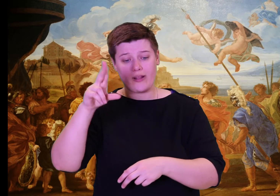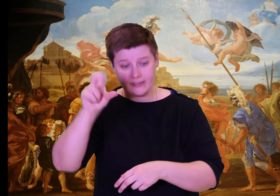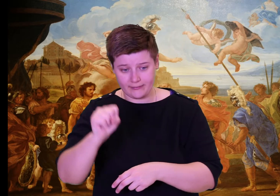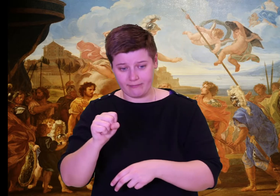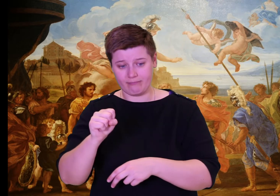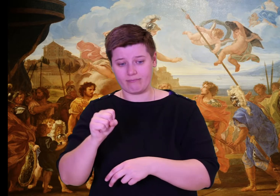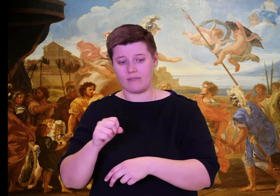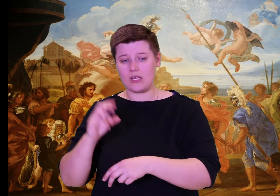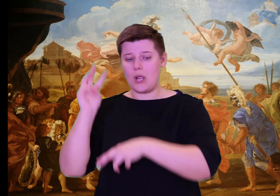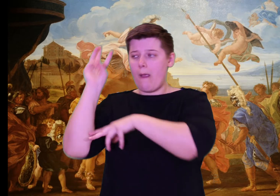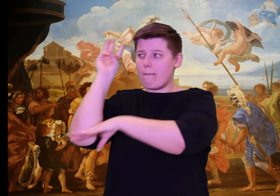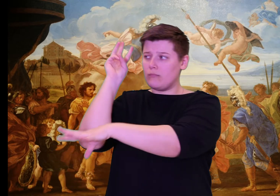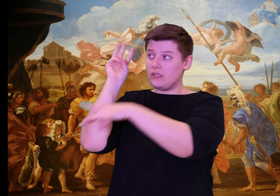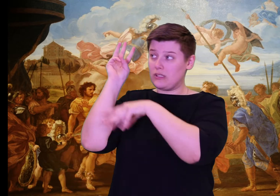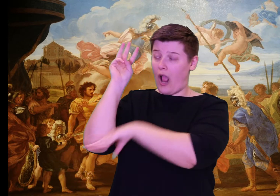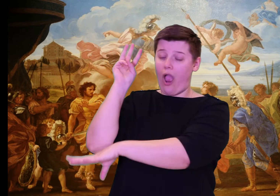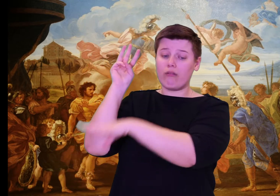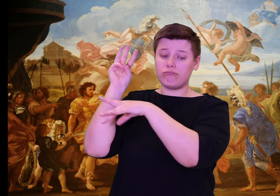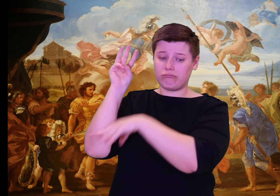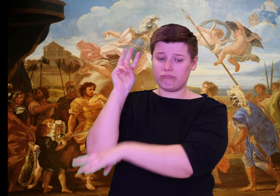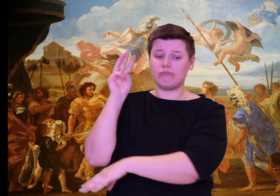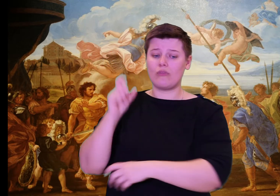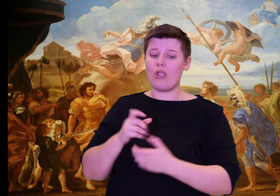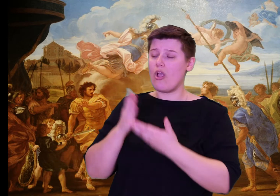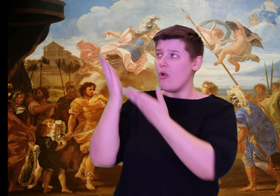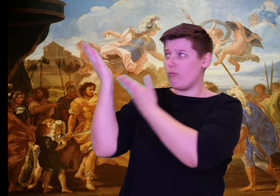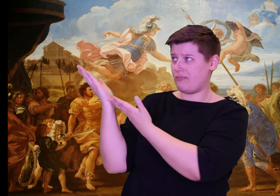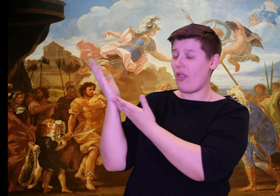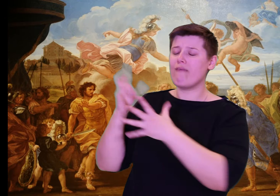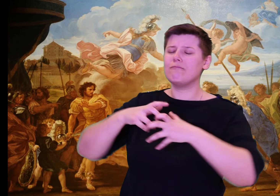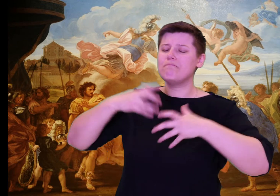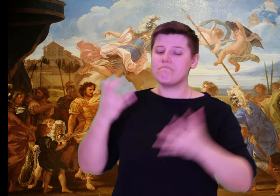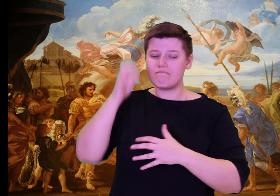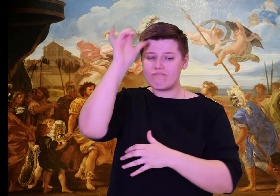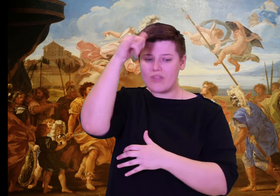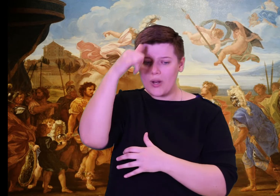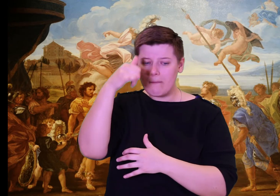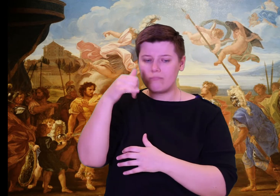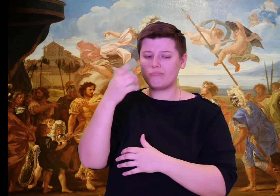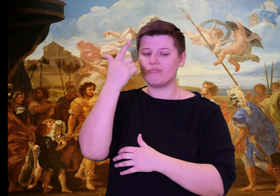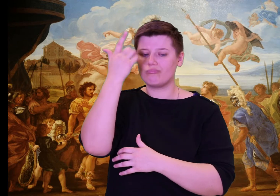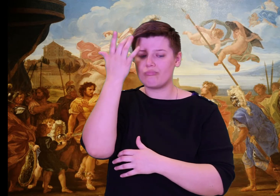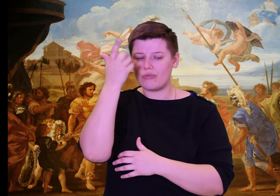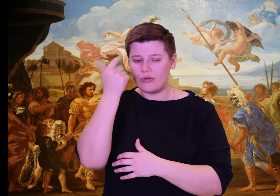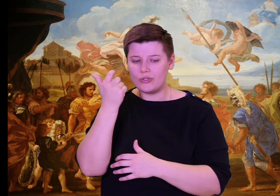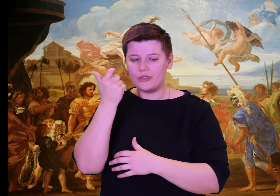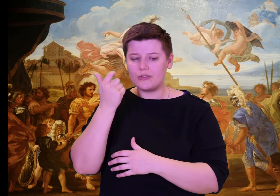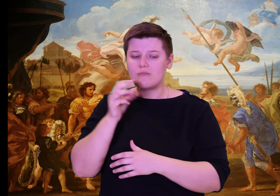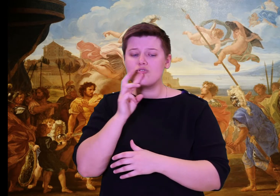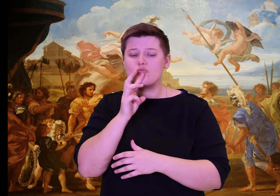again with Agamemnon. But I assembled all my fleet and fled--